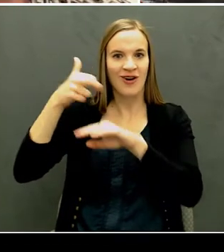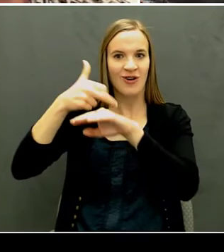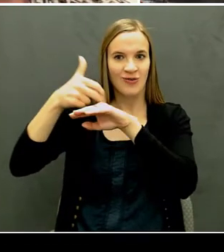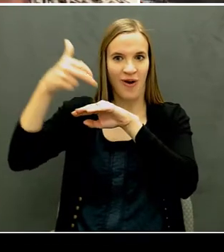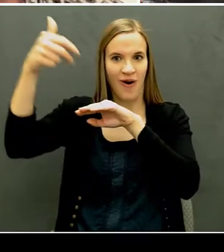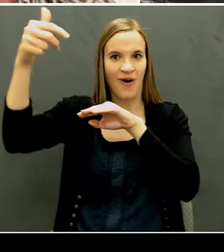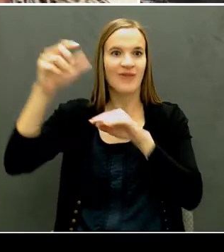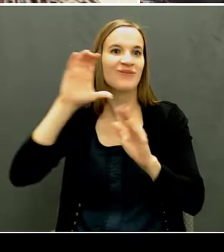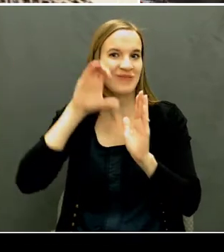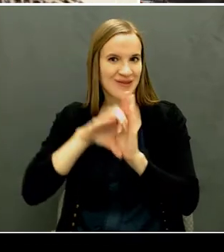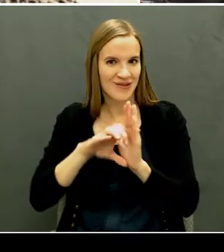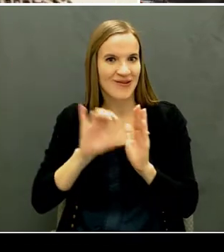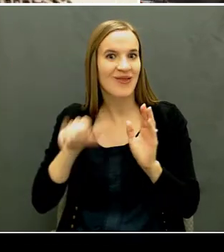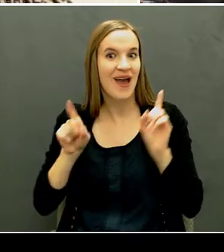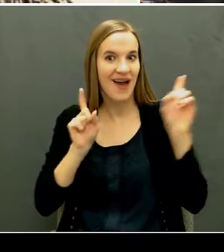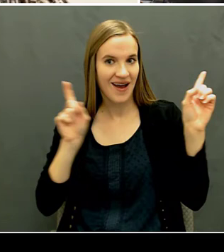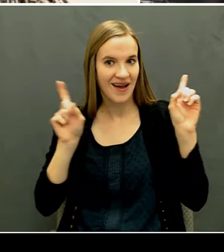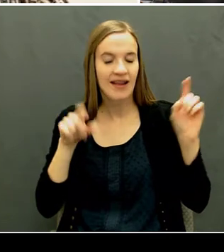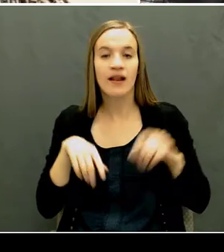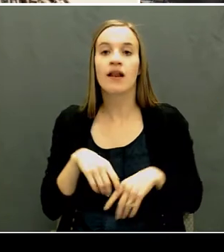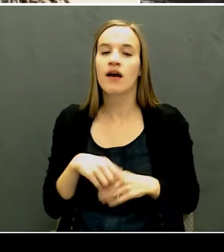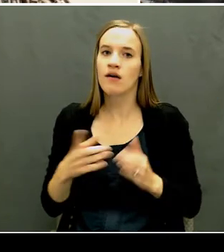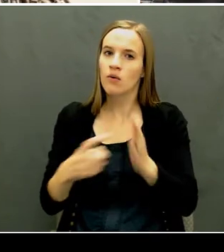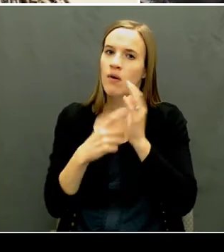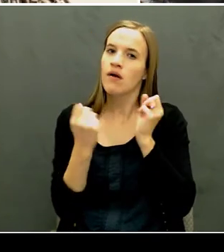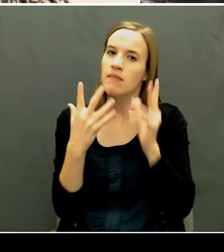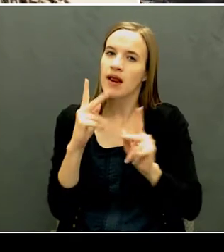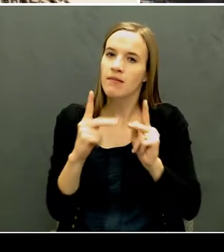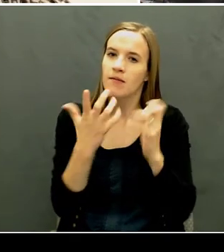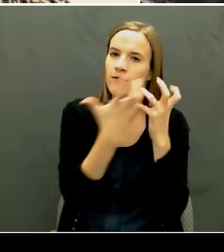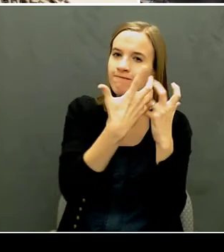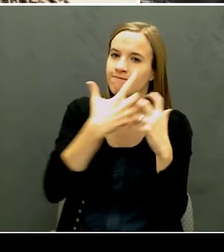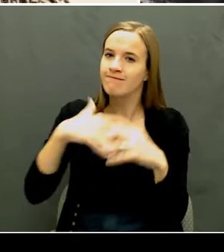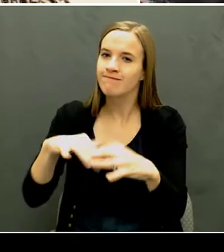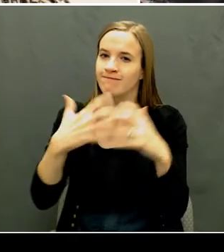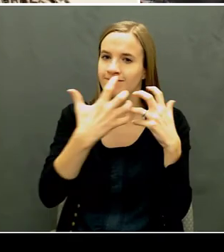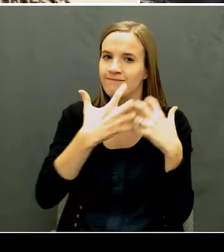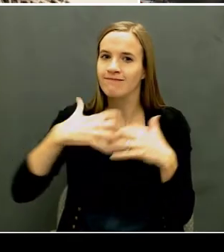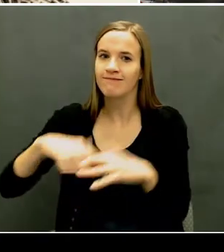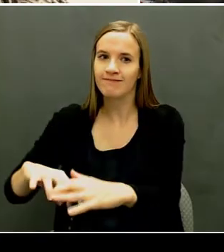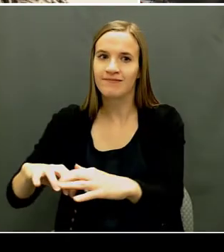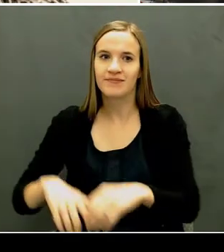different things. In fact that one off your right shoulder is you know, Justin Dart at a rally. A